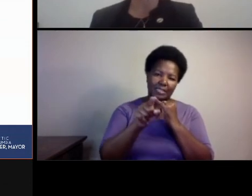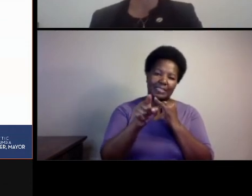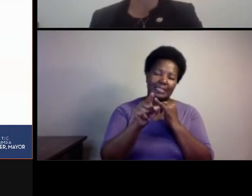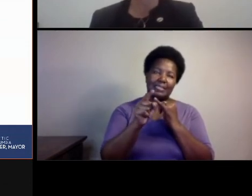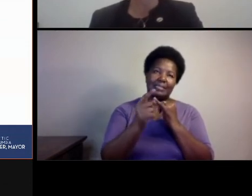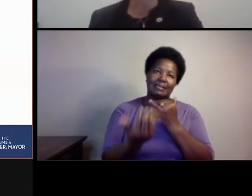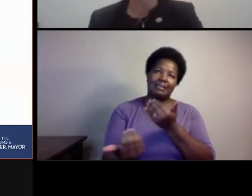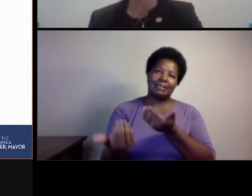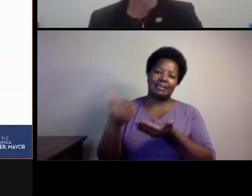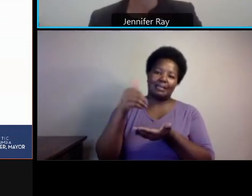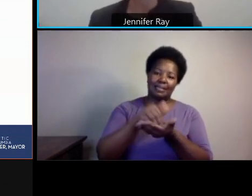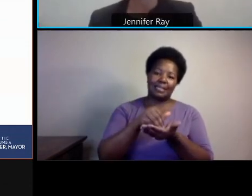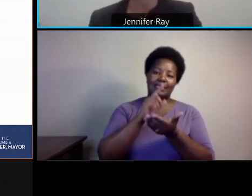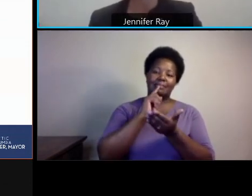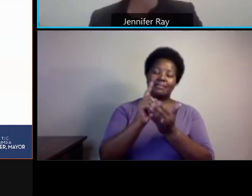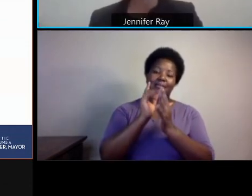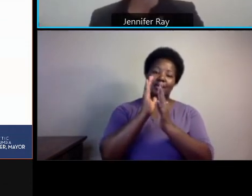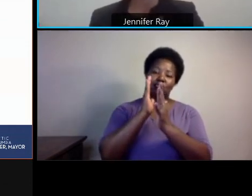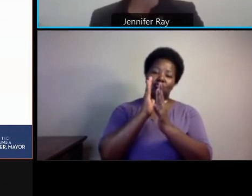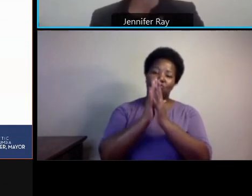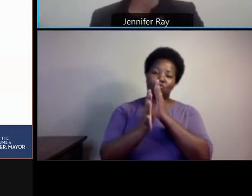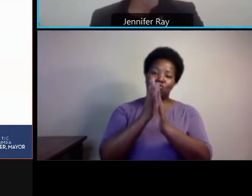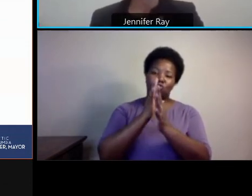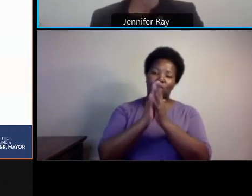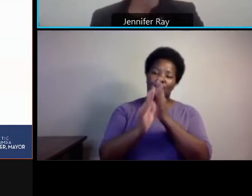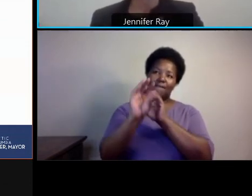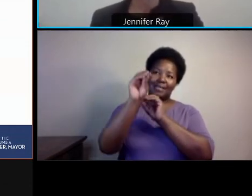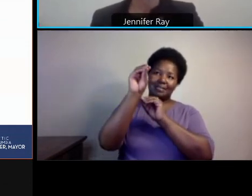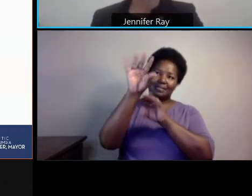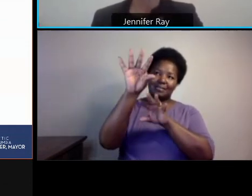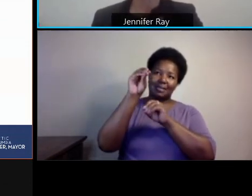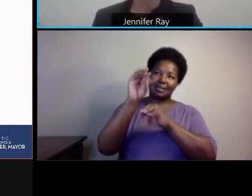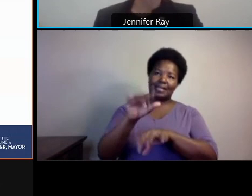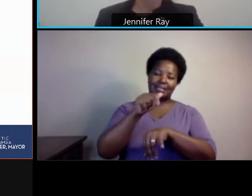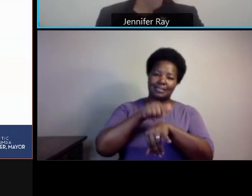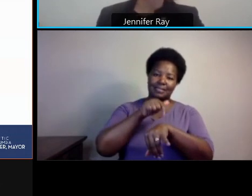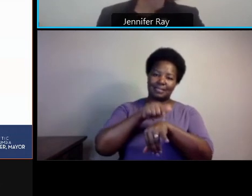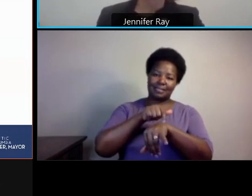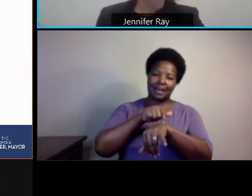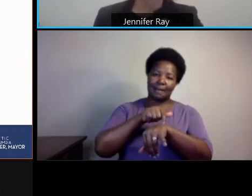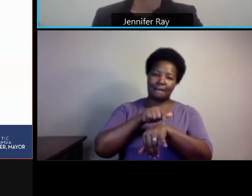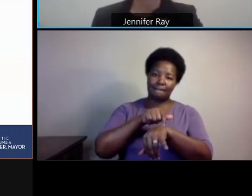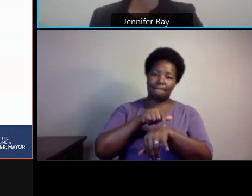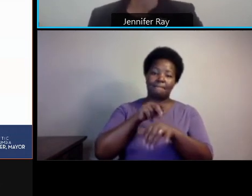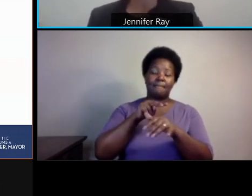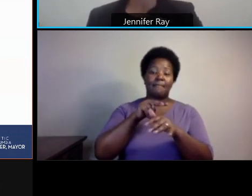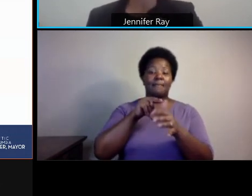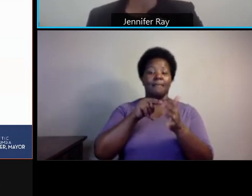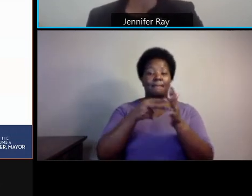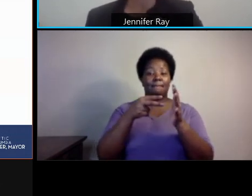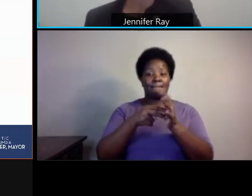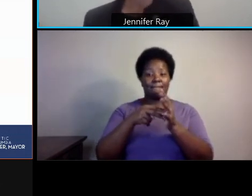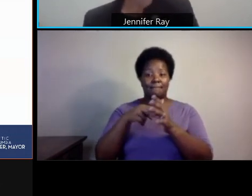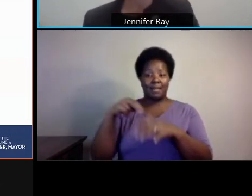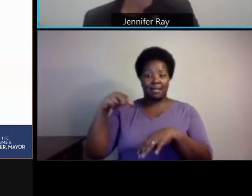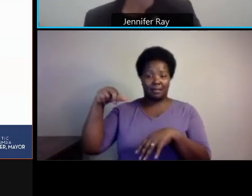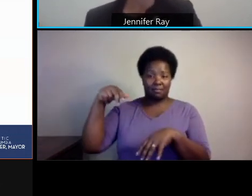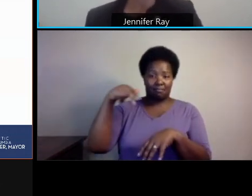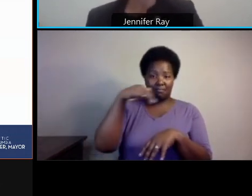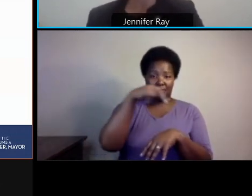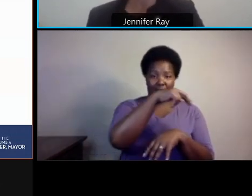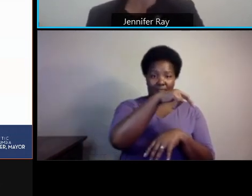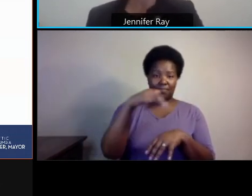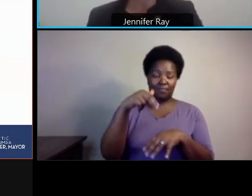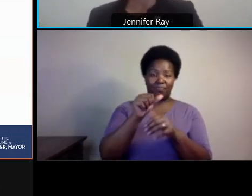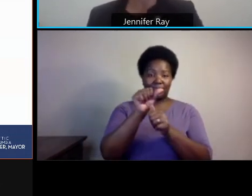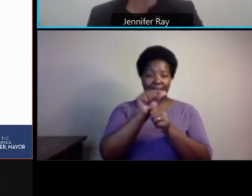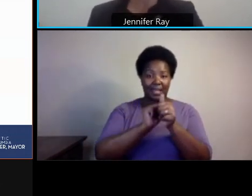traffic signal timing will the pedestrian signal cycle happen throughout every single uh traffic